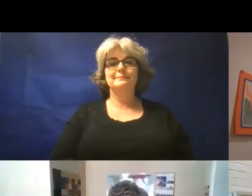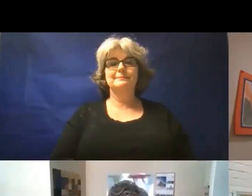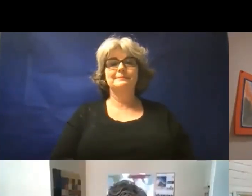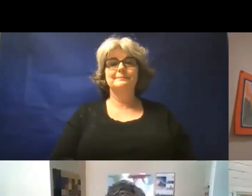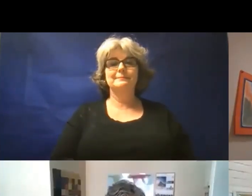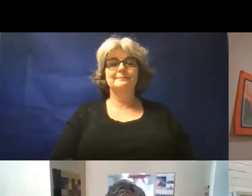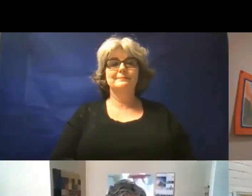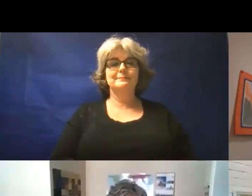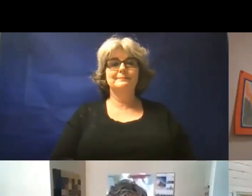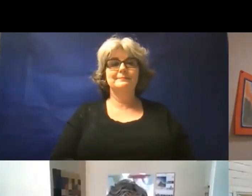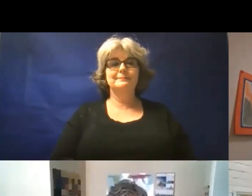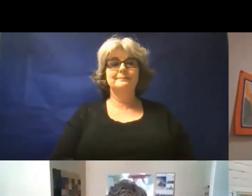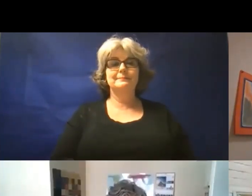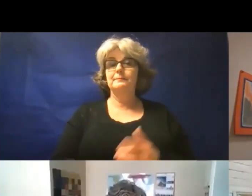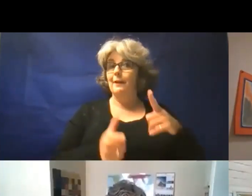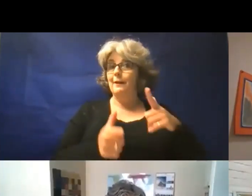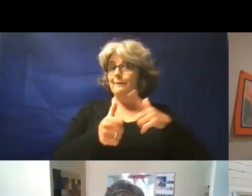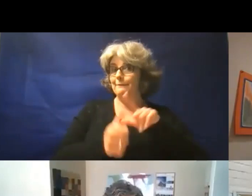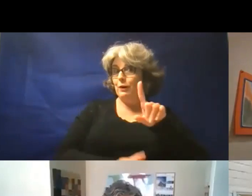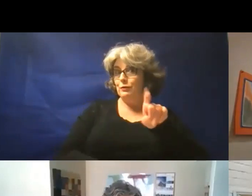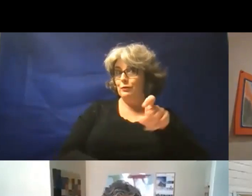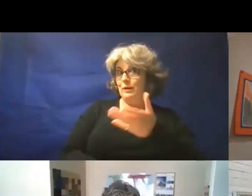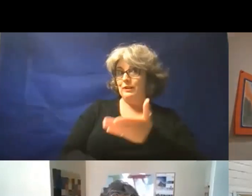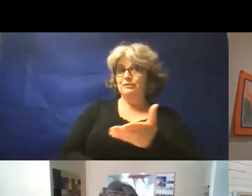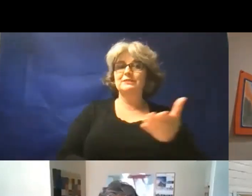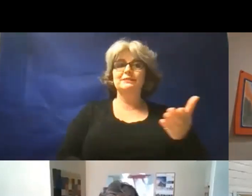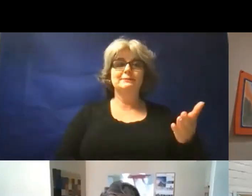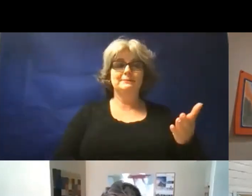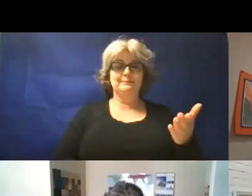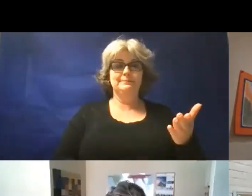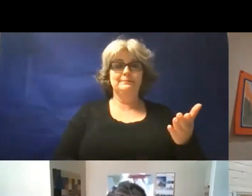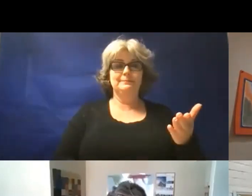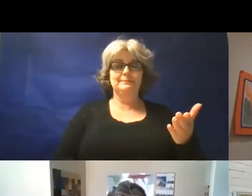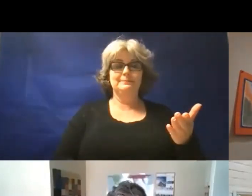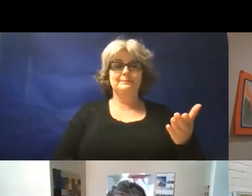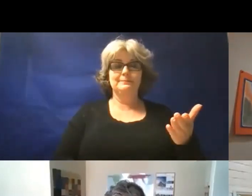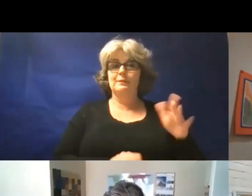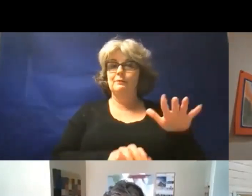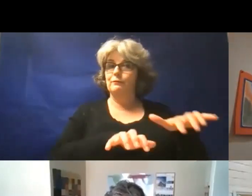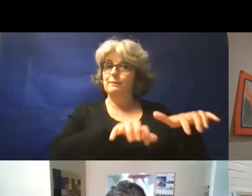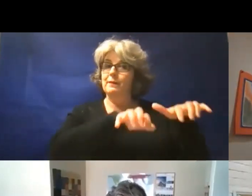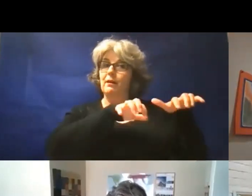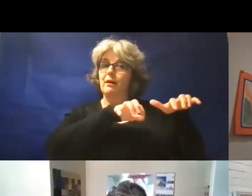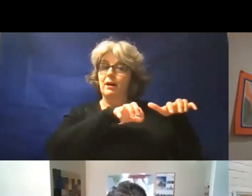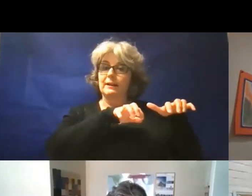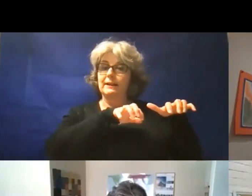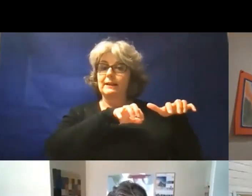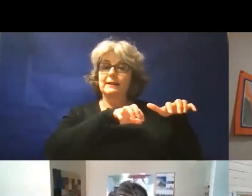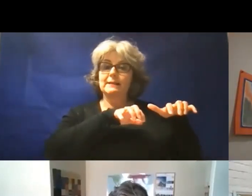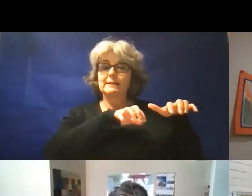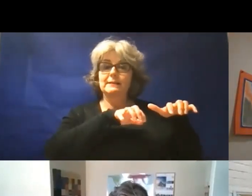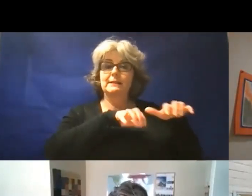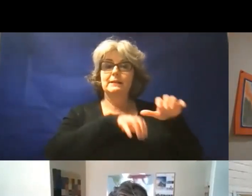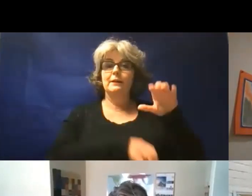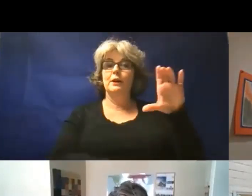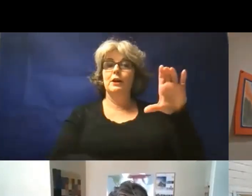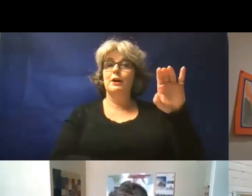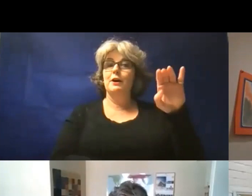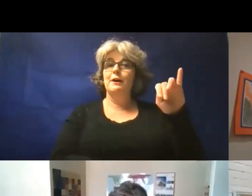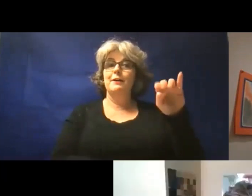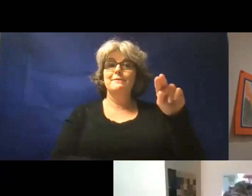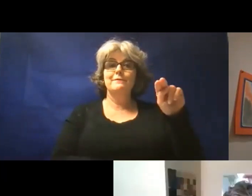questions so the first question I have that came in from our audience is for Cindy. Cindy